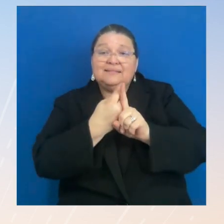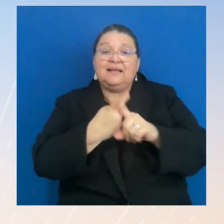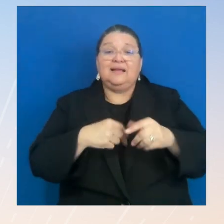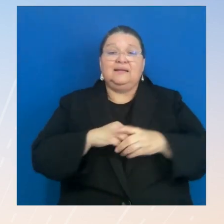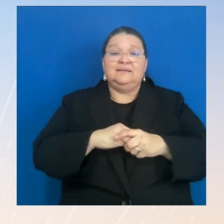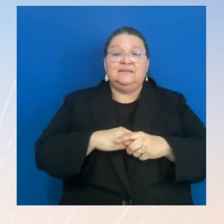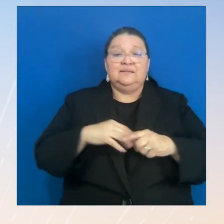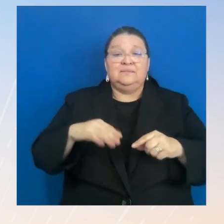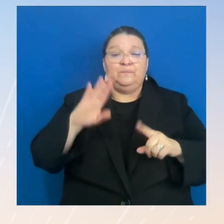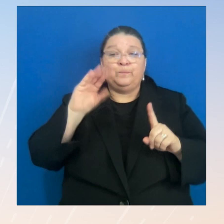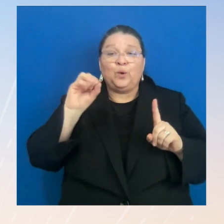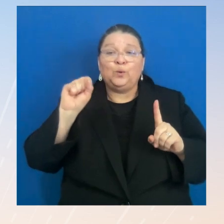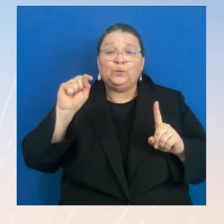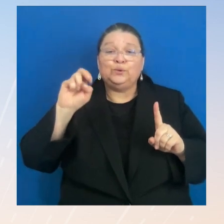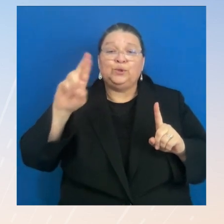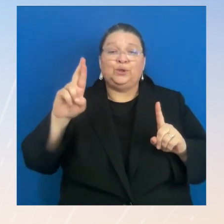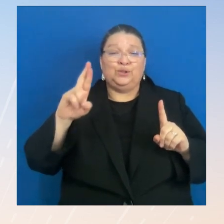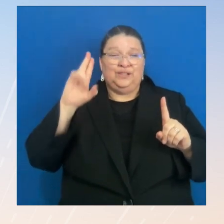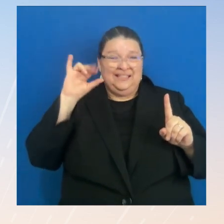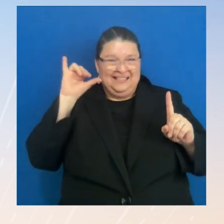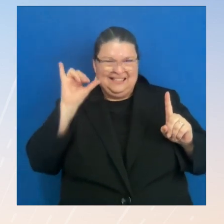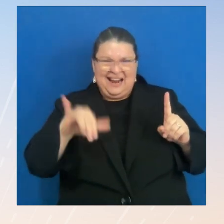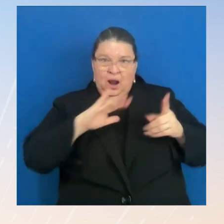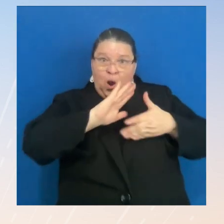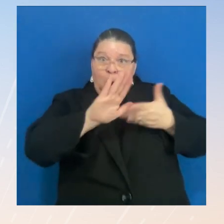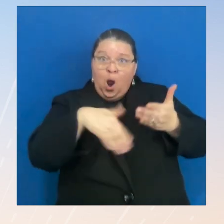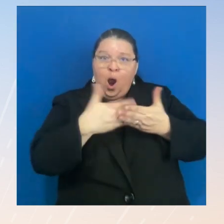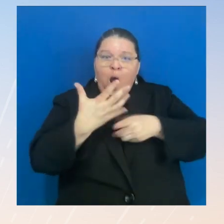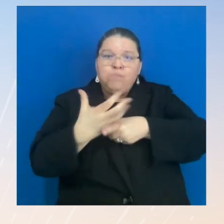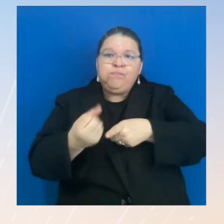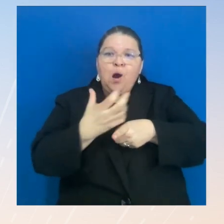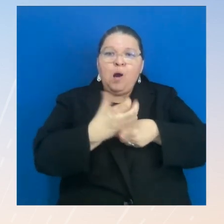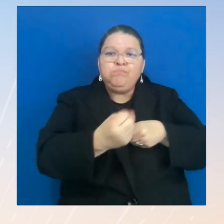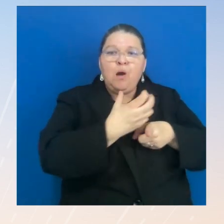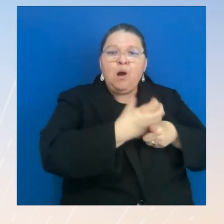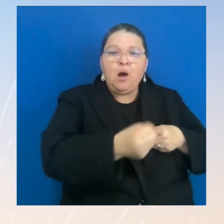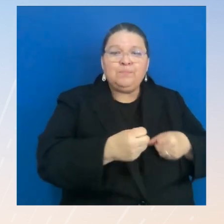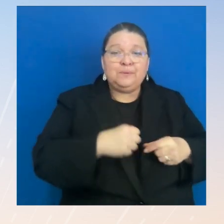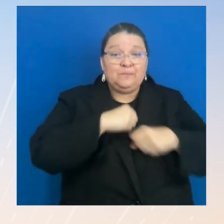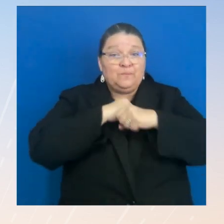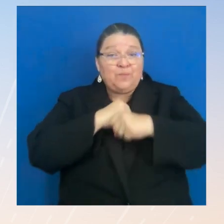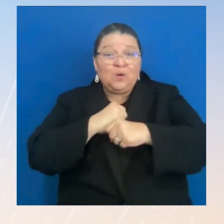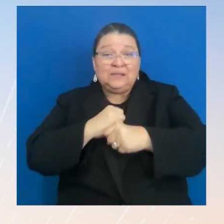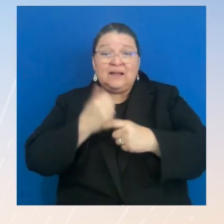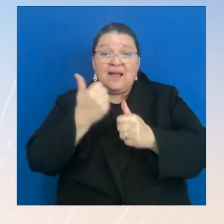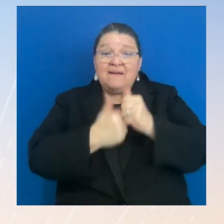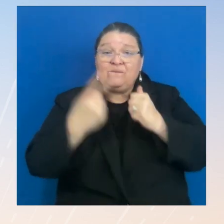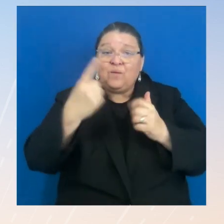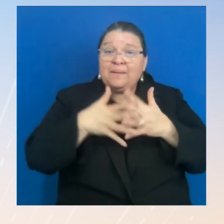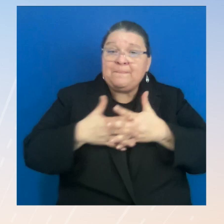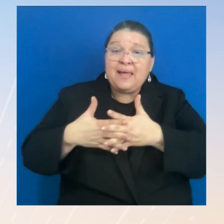regardless of their partisan affiliation. So what we're doing -- we're going to, of course, leave the process and the vehicle up to Congress.